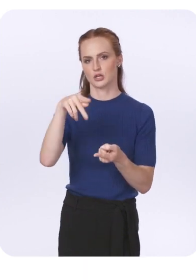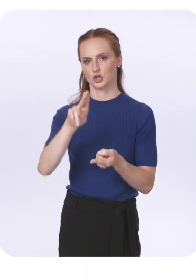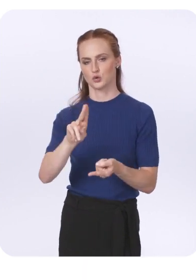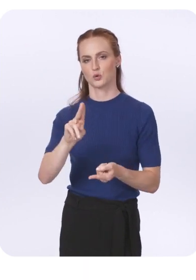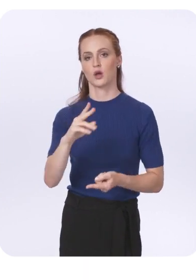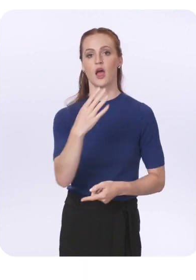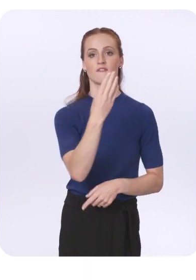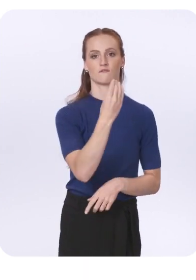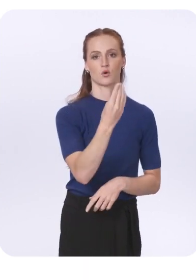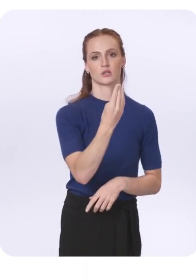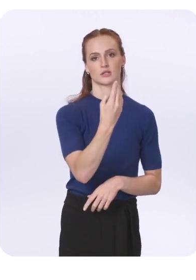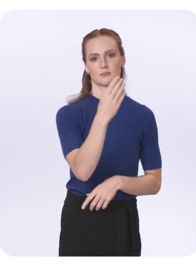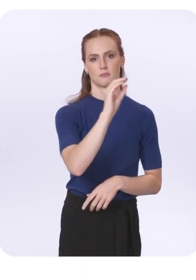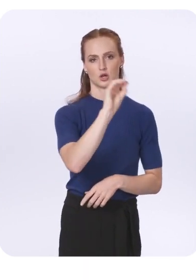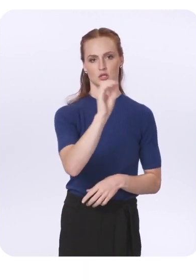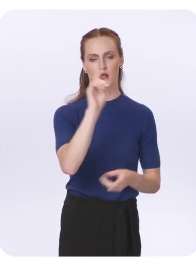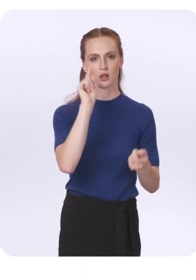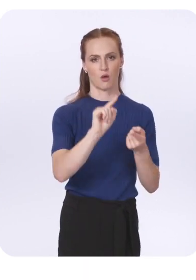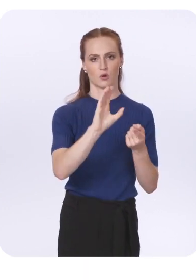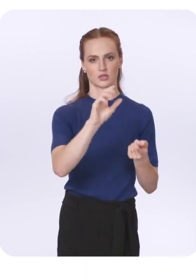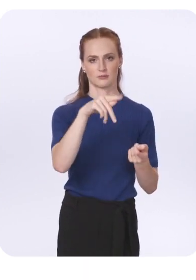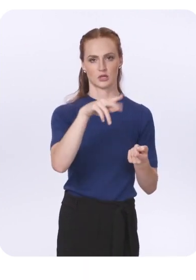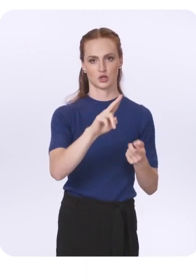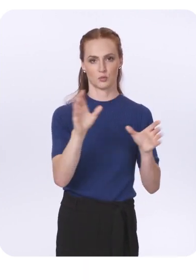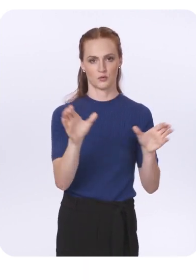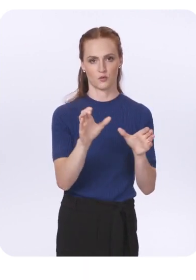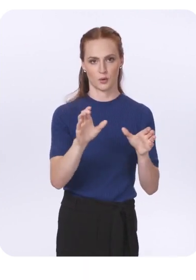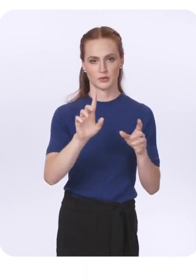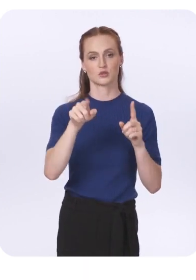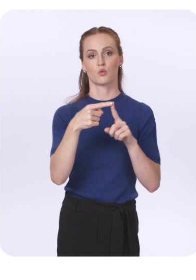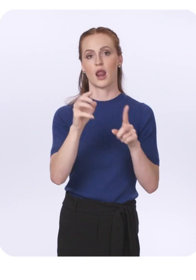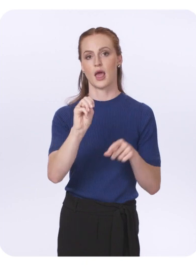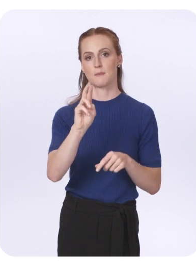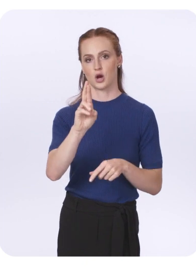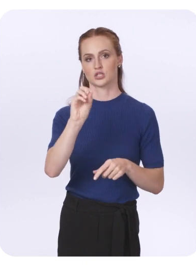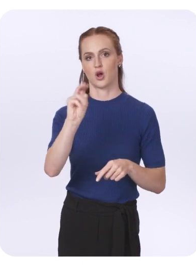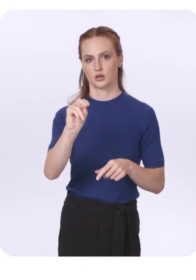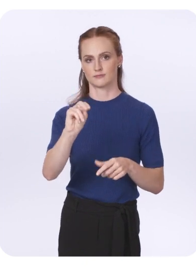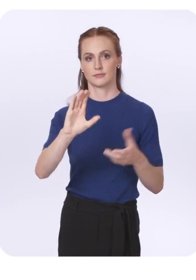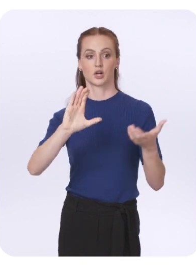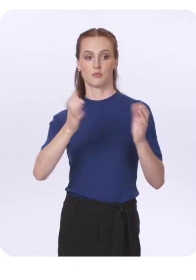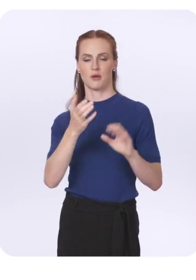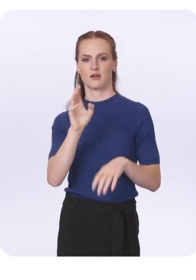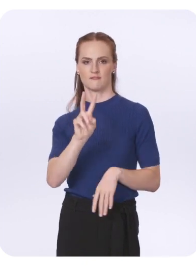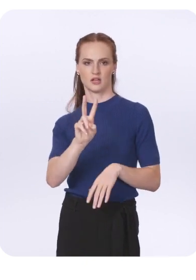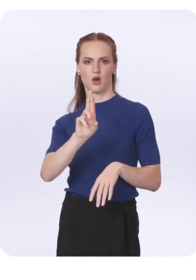and 14% lower CPU perf when MR is on compared to in VR only mode.